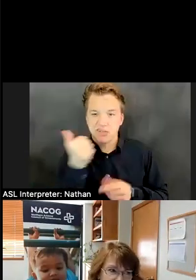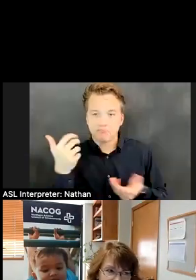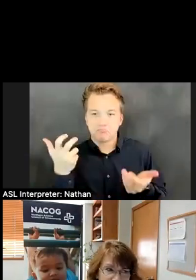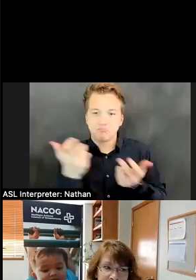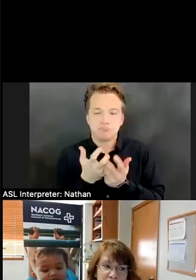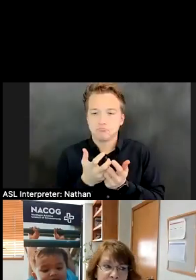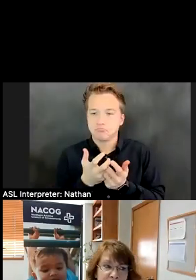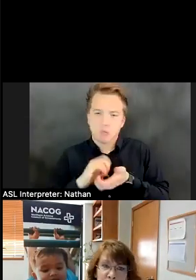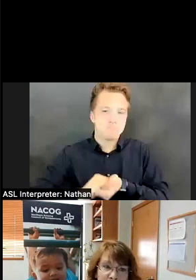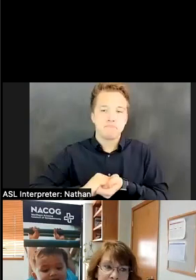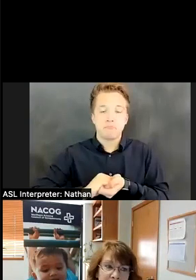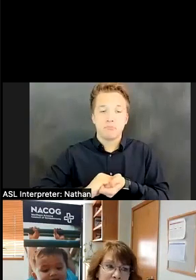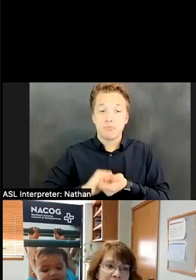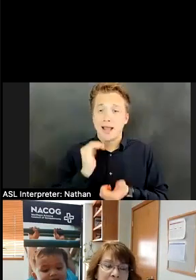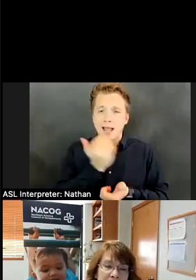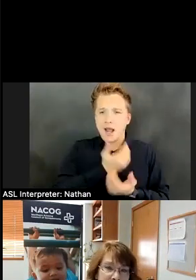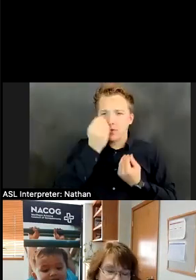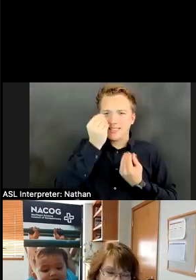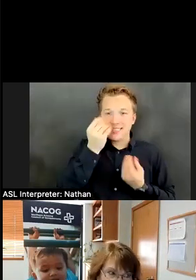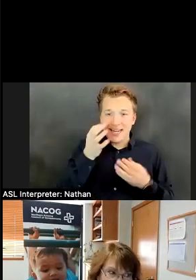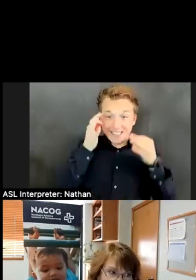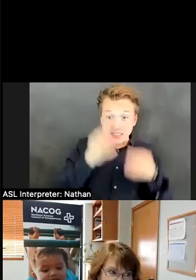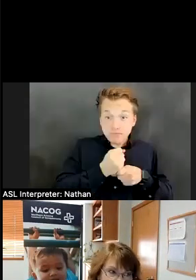We wanted to take our data-driven decisionmaking to the next level.